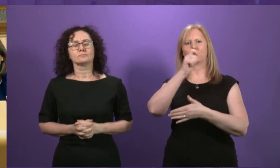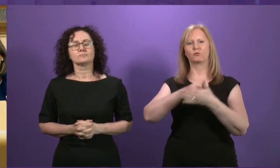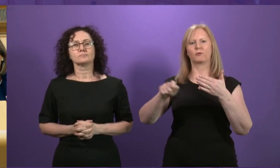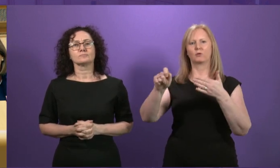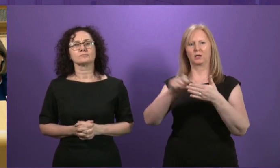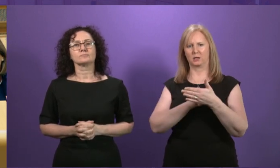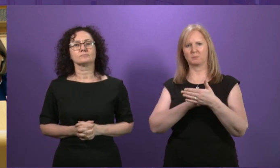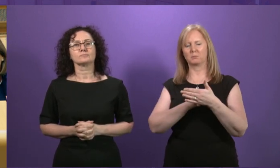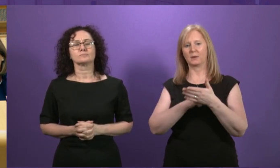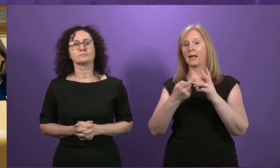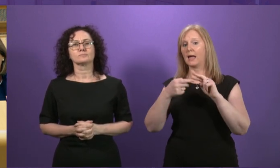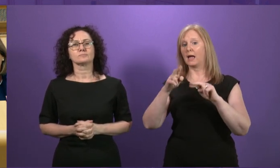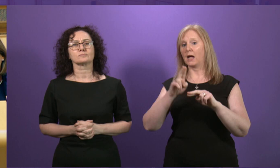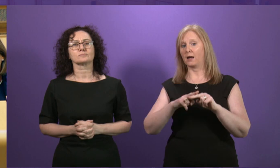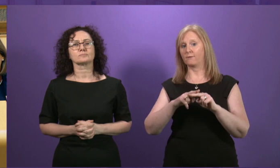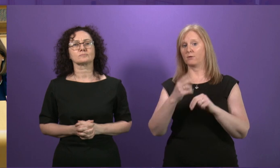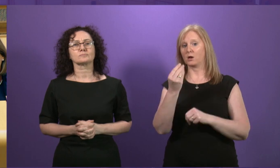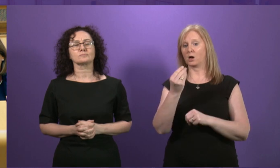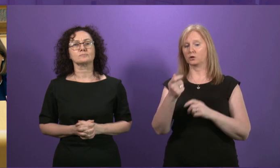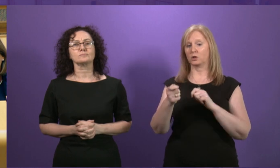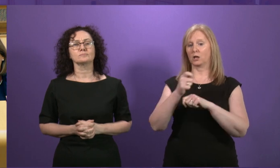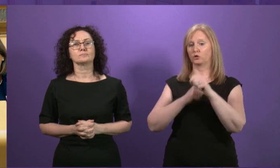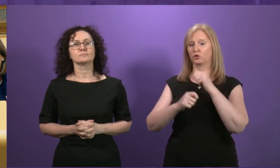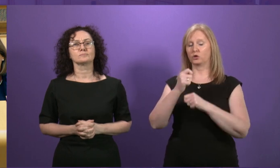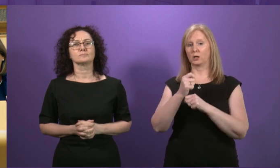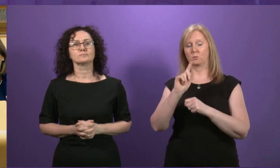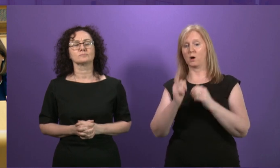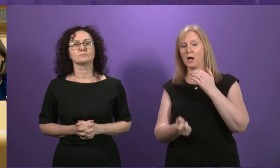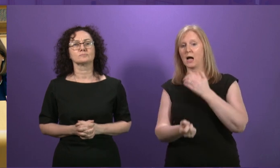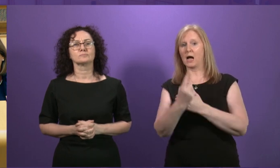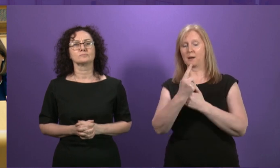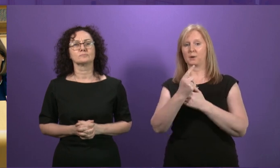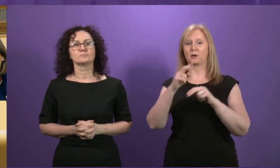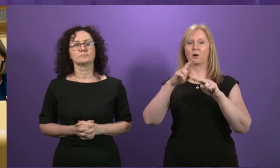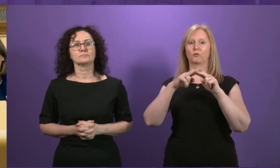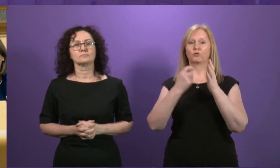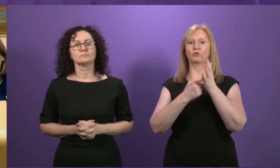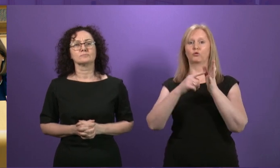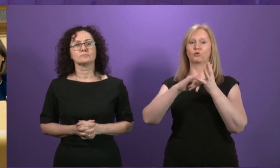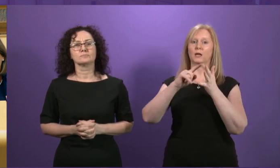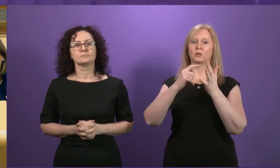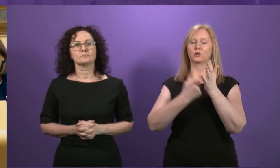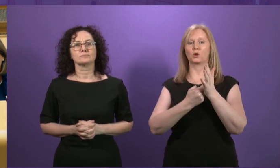currency were changed, here is what would happen. The Fraser of Allander institute made it clear on ITV Border this week that people would